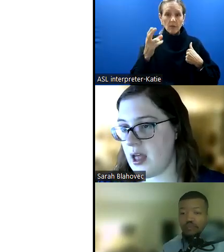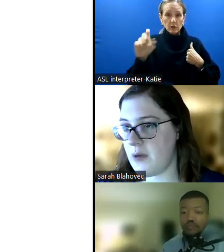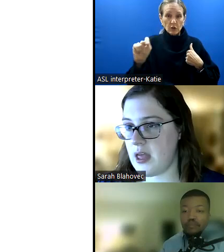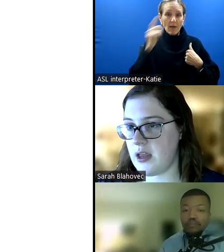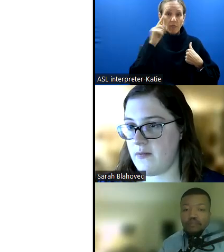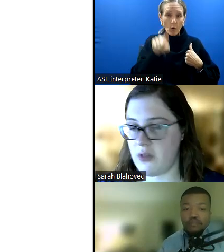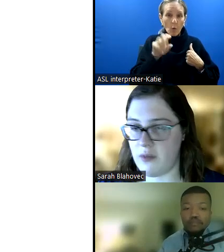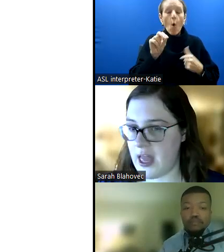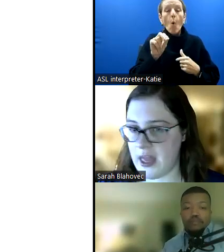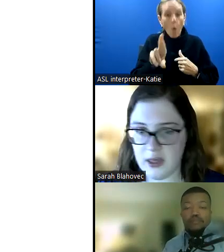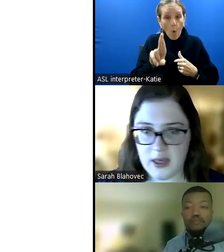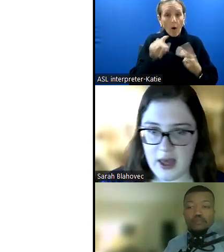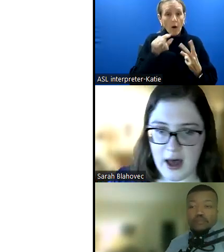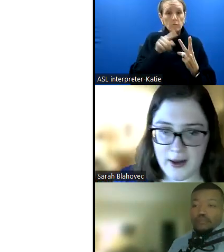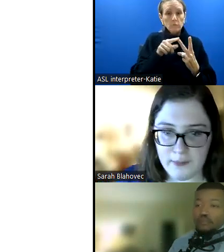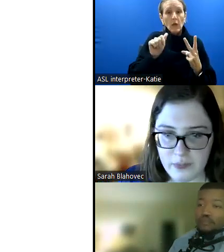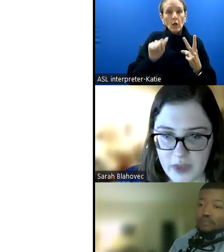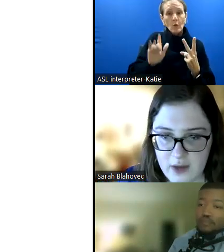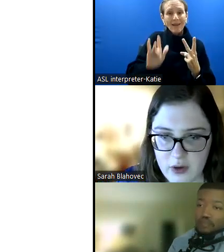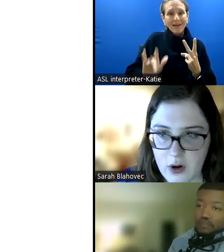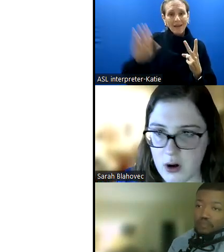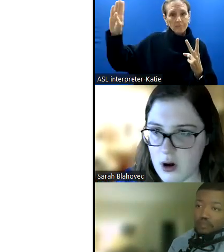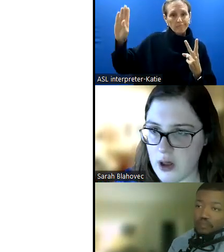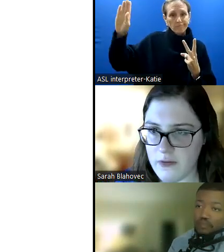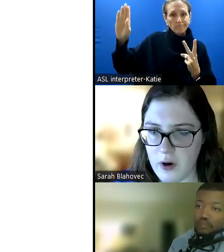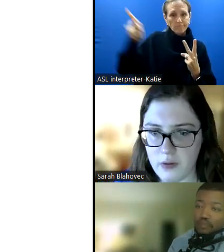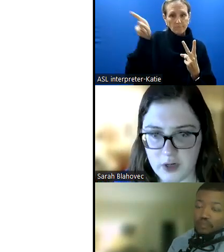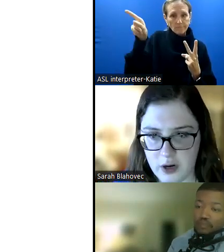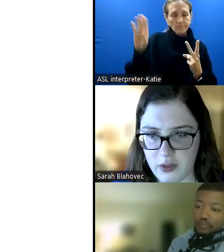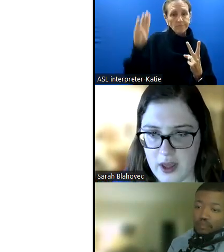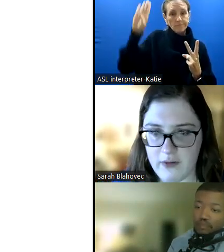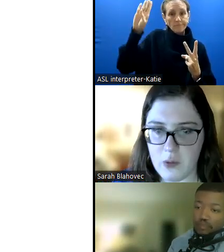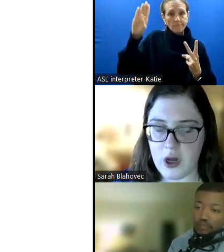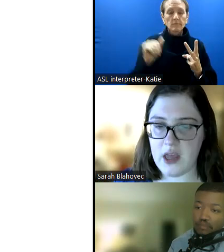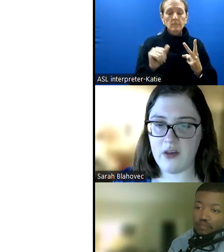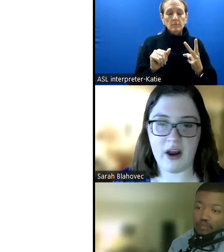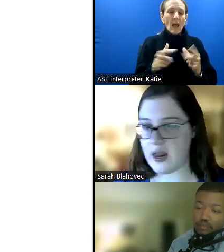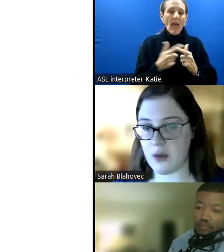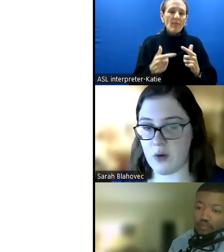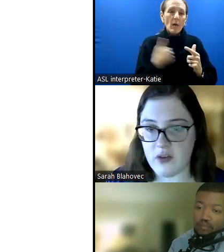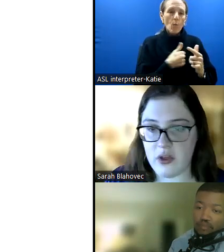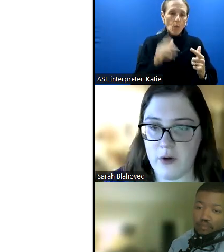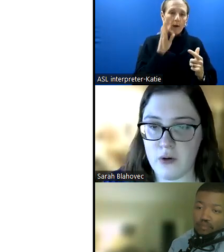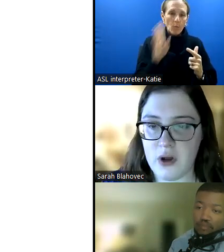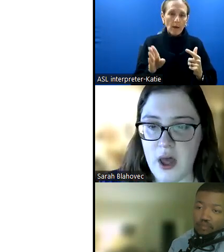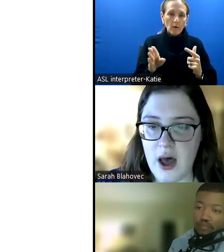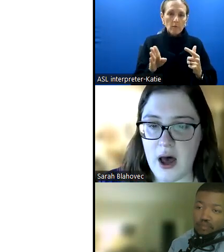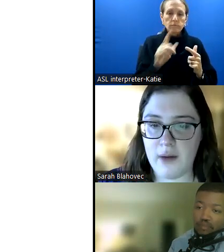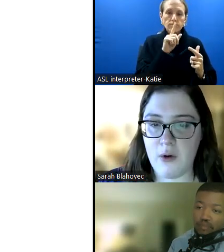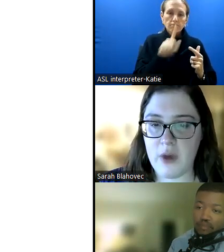and we can give you the mic. If you are on the phone, which I don't think anyone is on the phone,